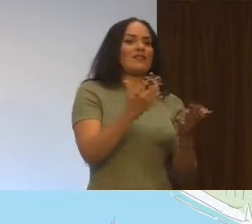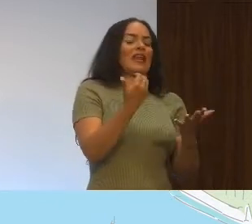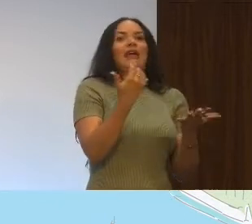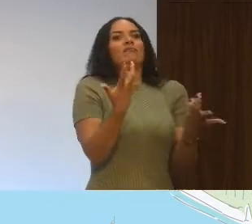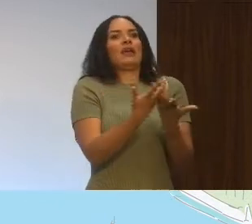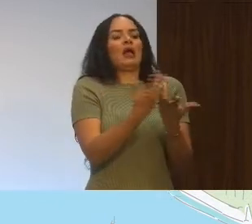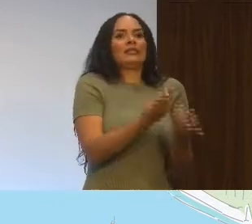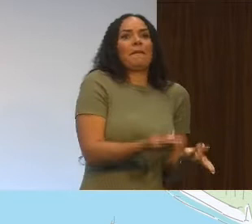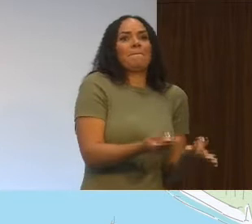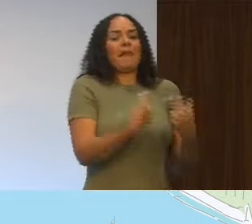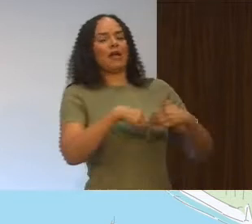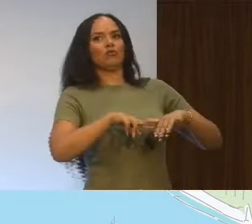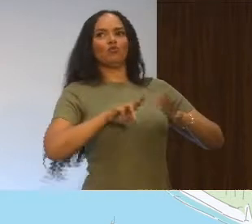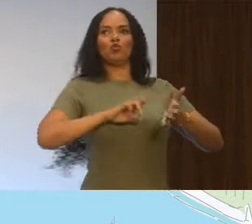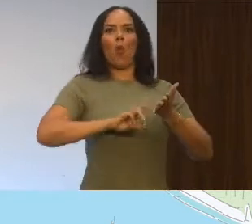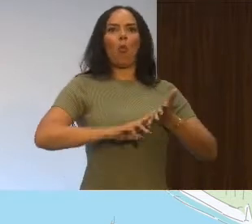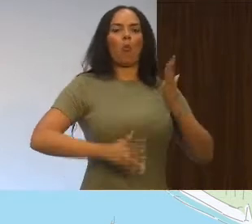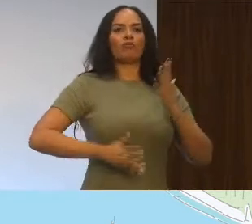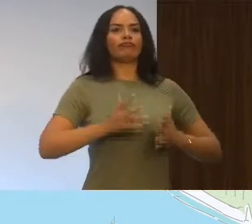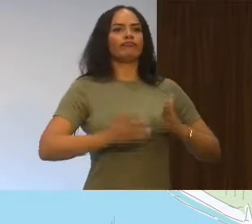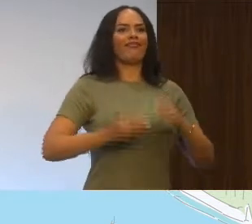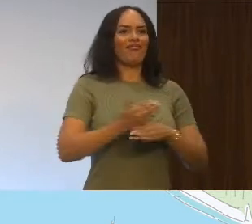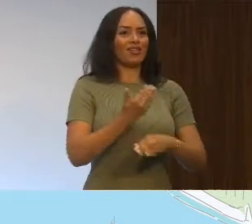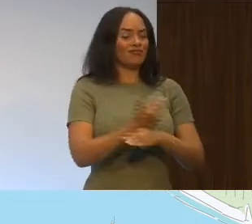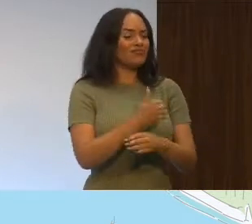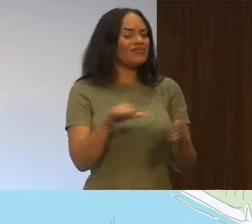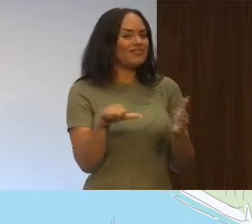And I'm sure some of you, if not all of you, are familiar with that. Is that right?